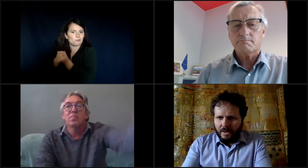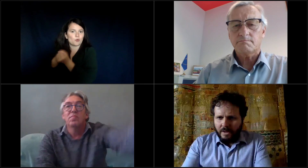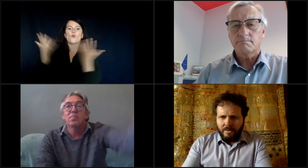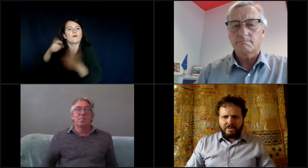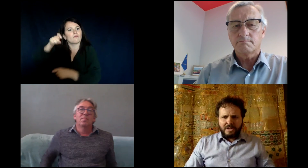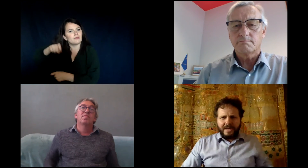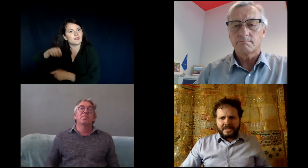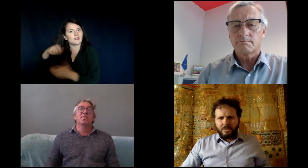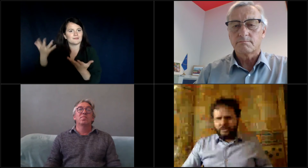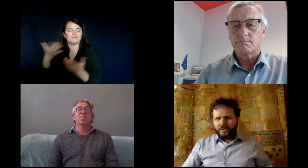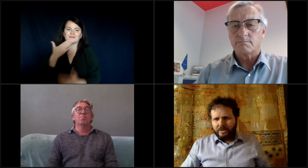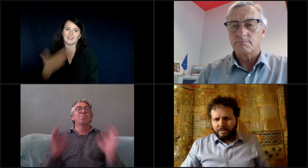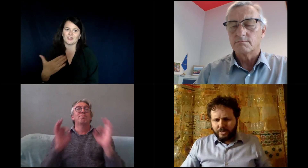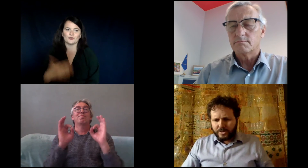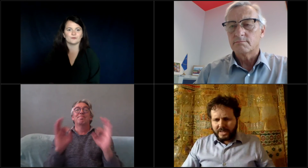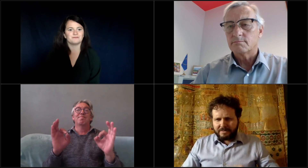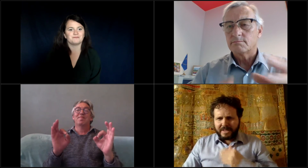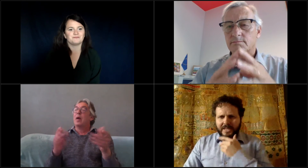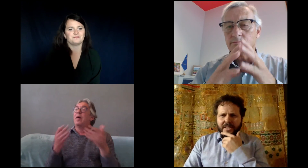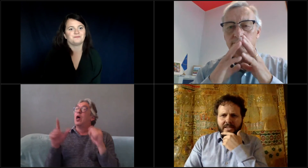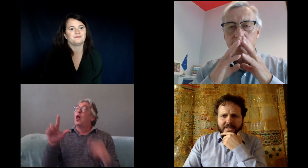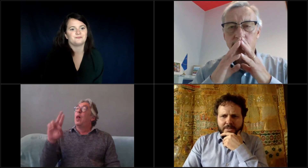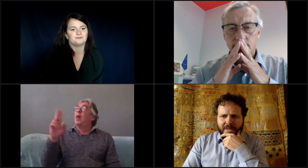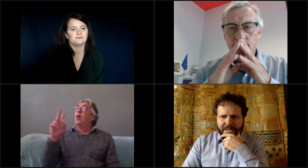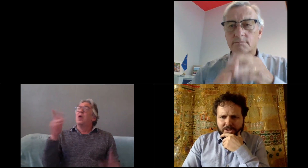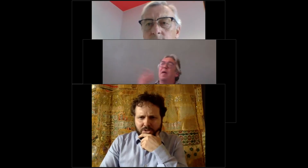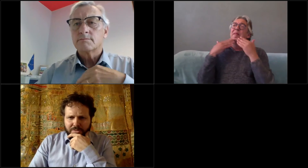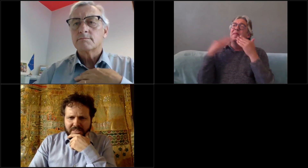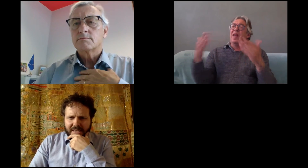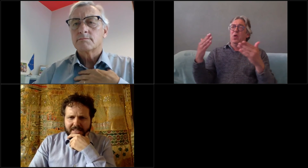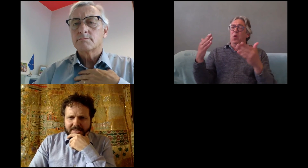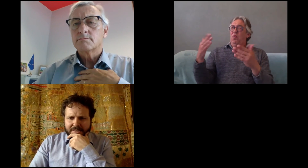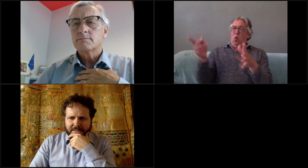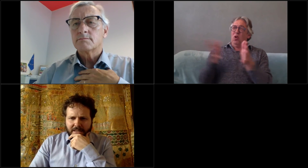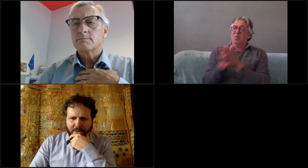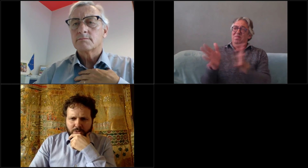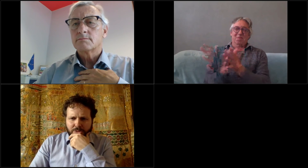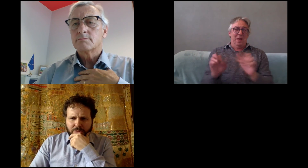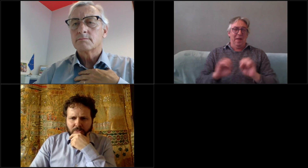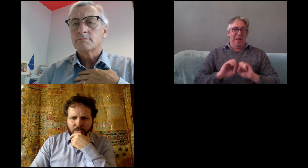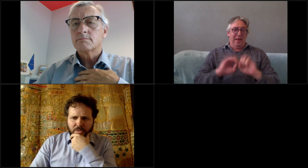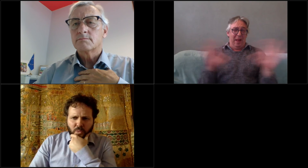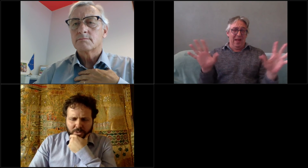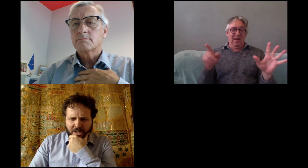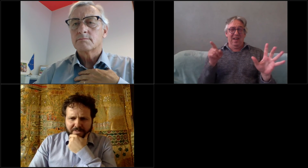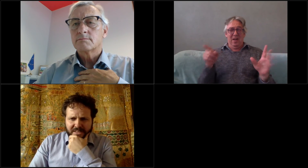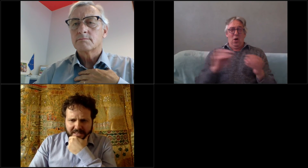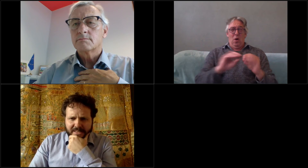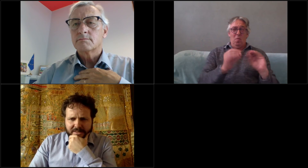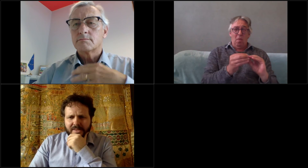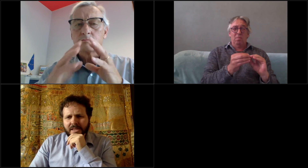Thank you so much, Luk, for that clear explanation of the challenges and also, what you've detected.